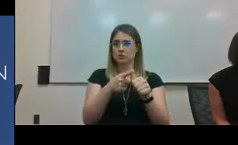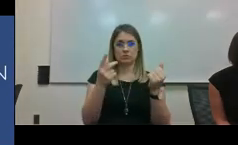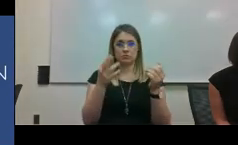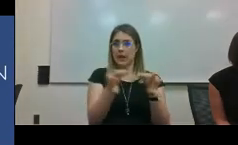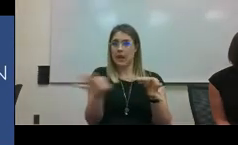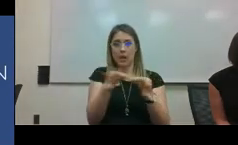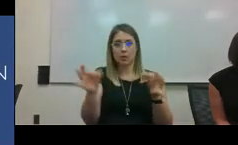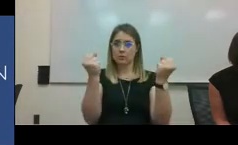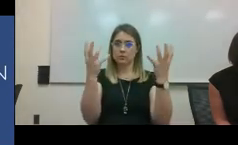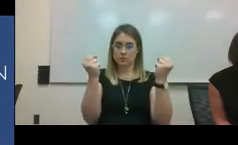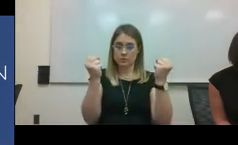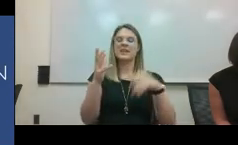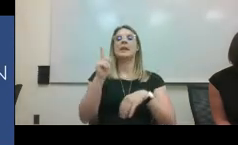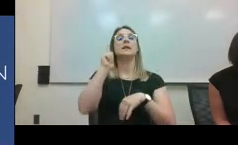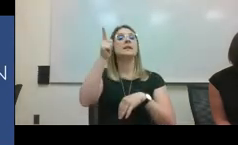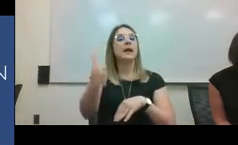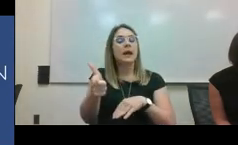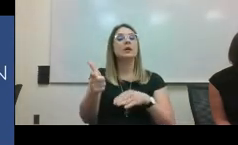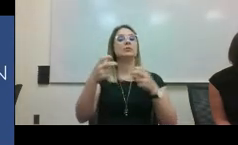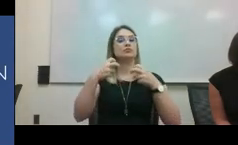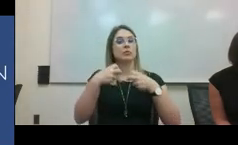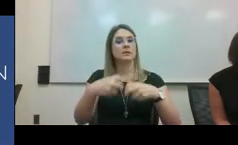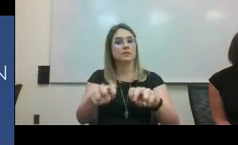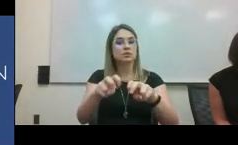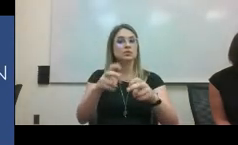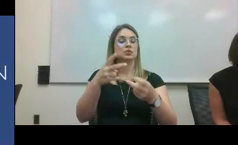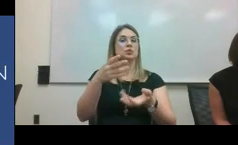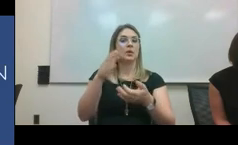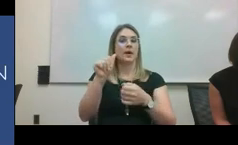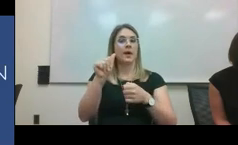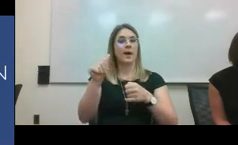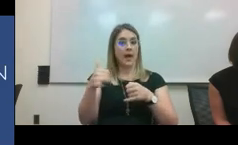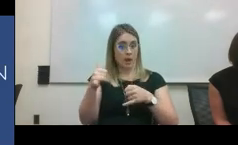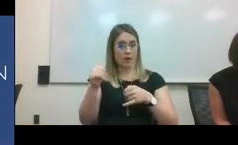to teaching Modern Standard Arabic as the reading language. Others really focused on getting students